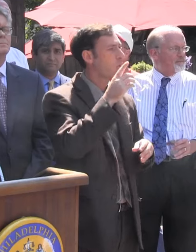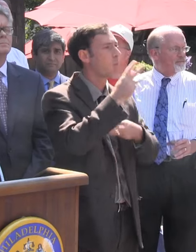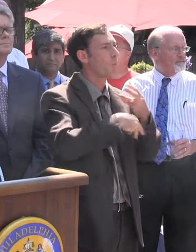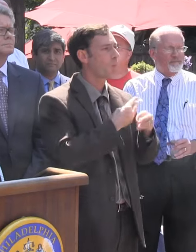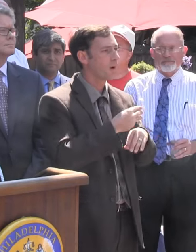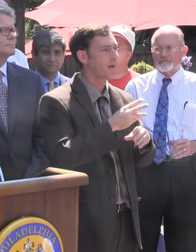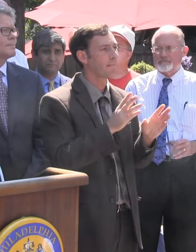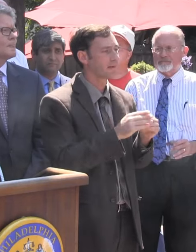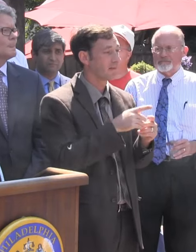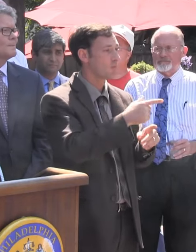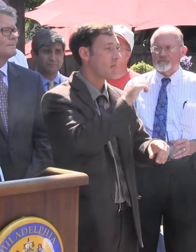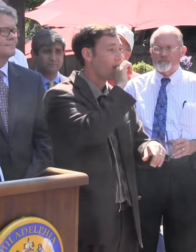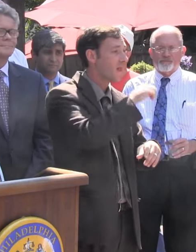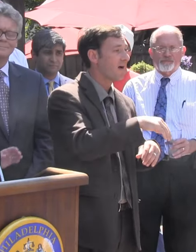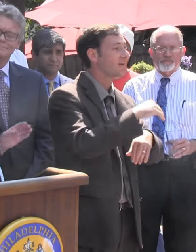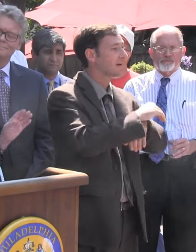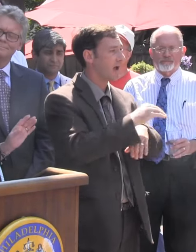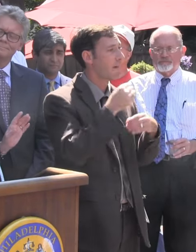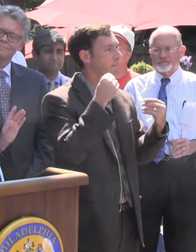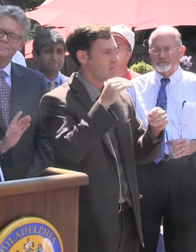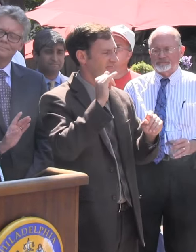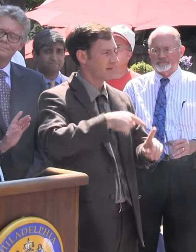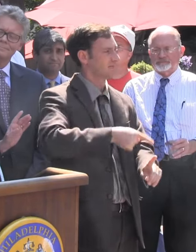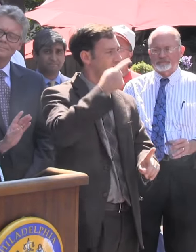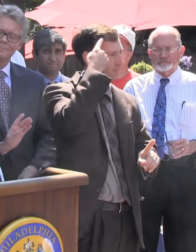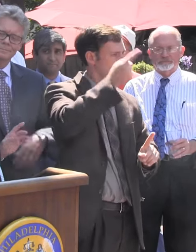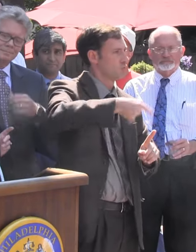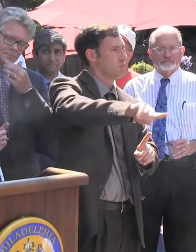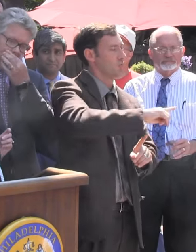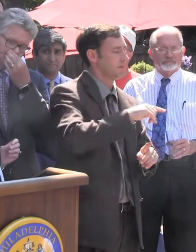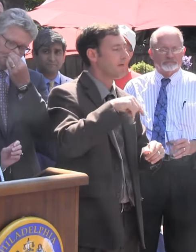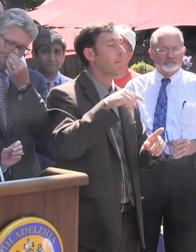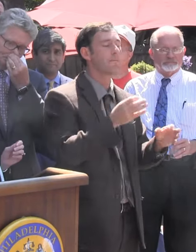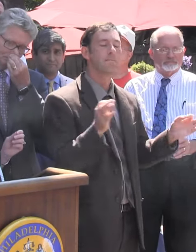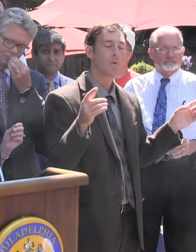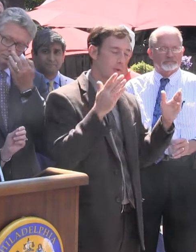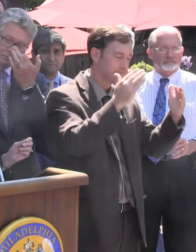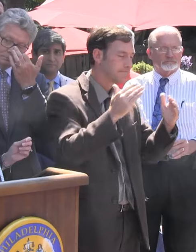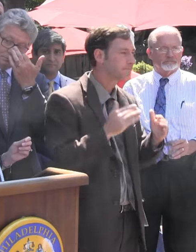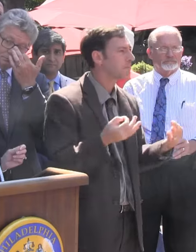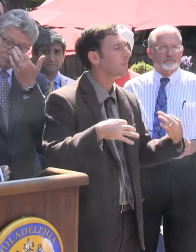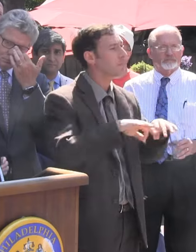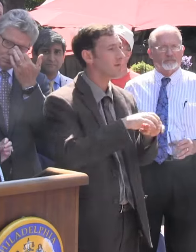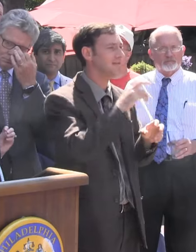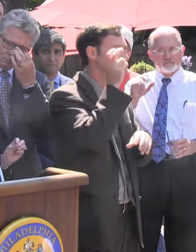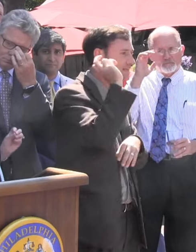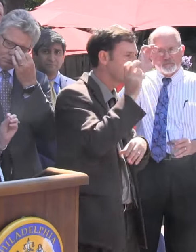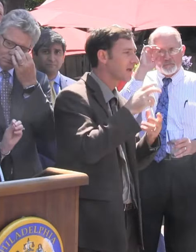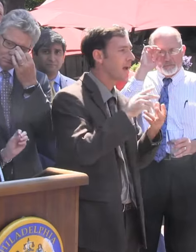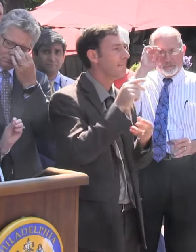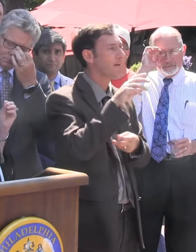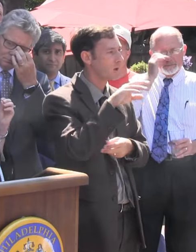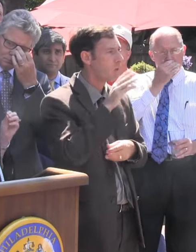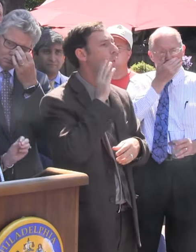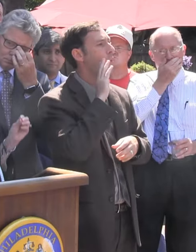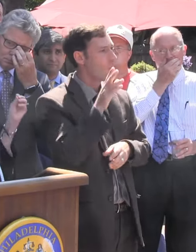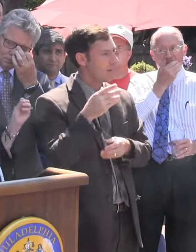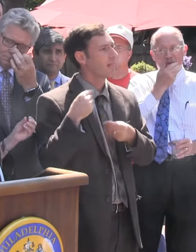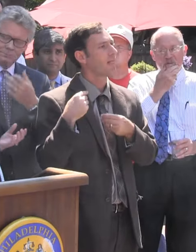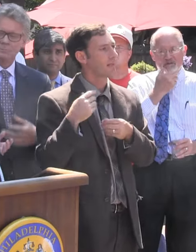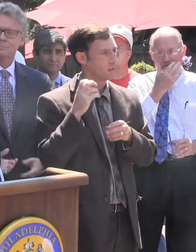market, this is for you. This is really important. SEPTA and PATCO will deliver riders directly